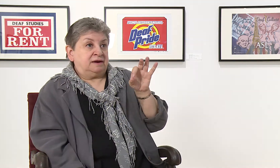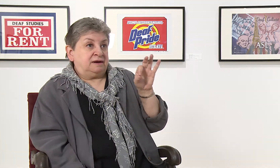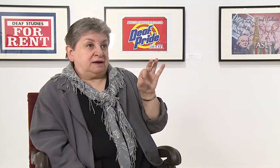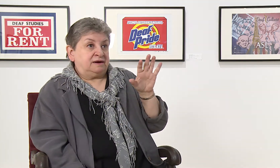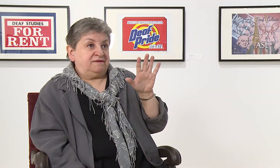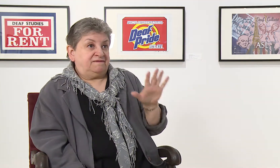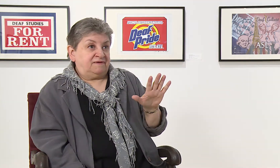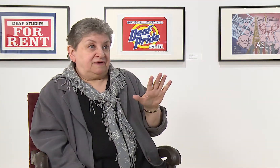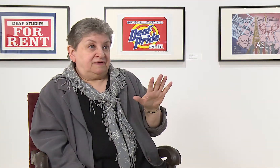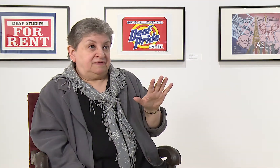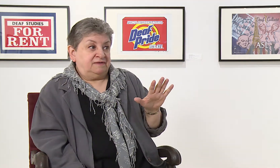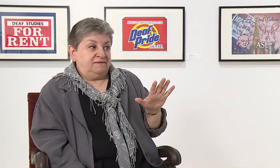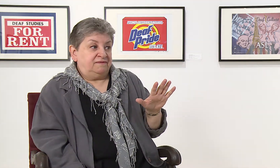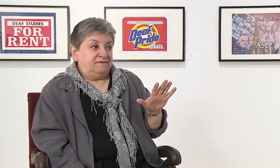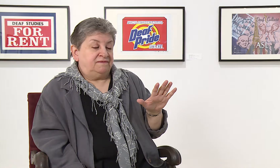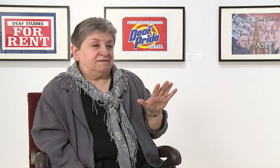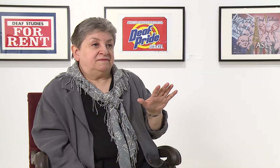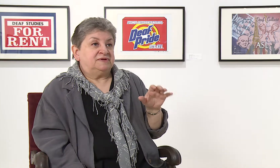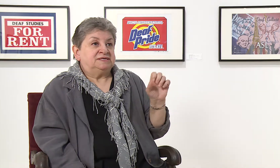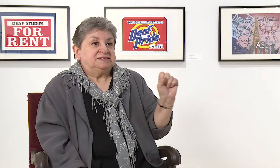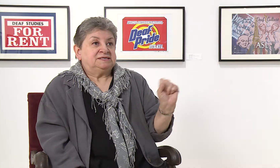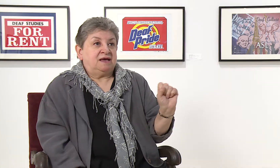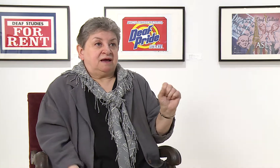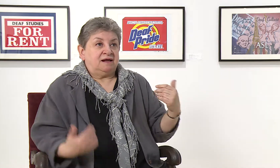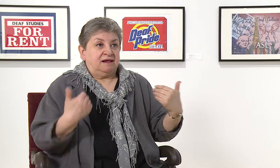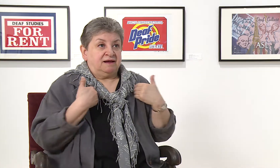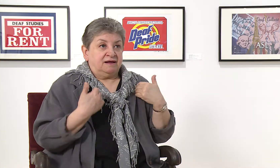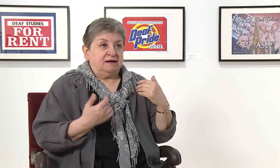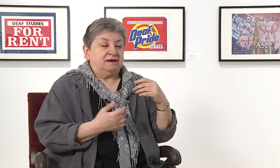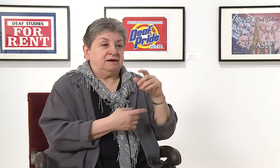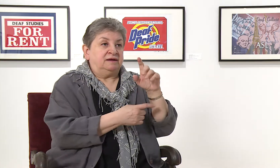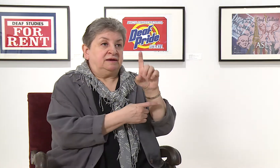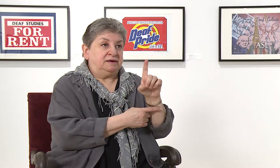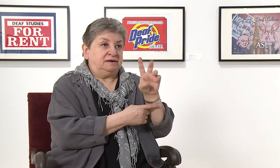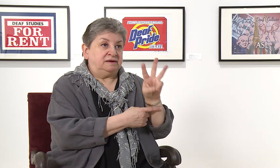In 1995, Seattle, Washington hosted